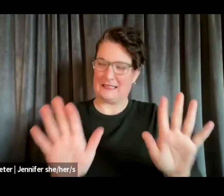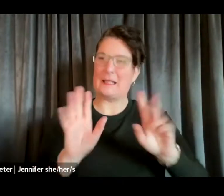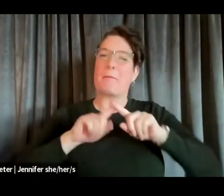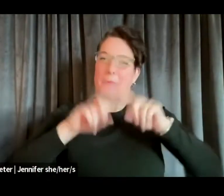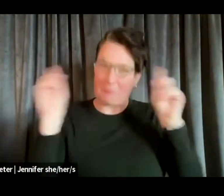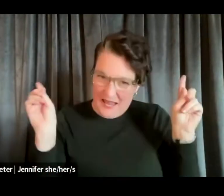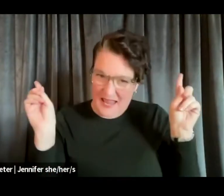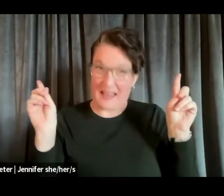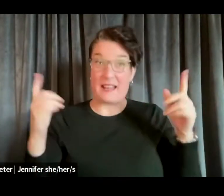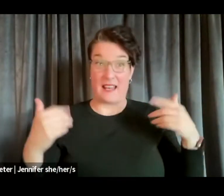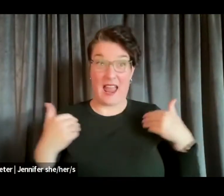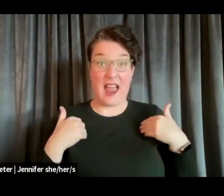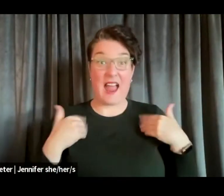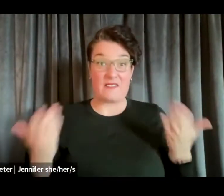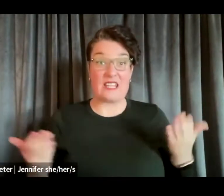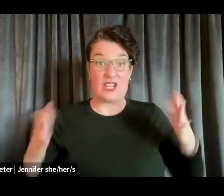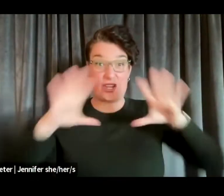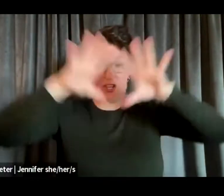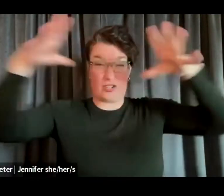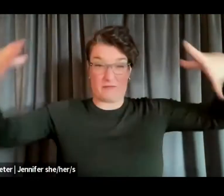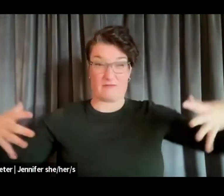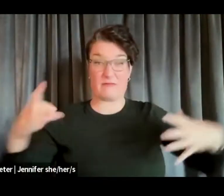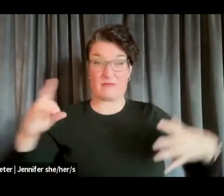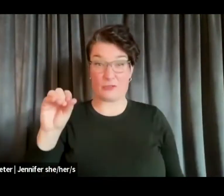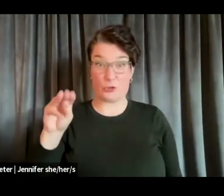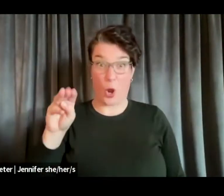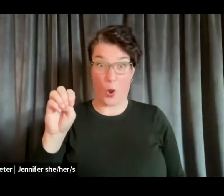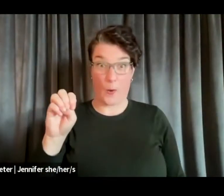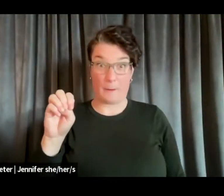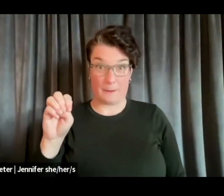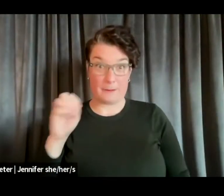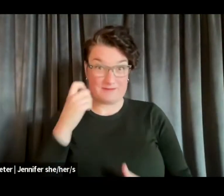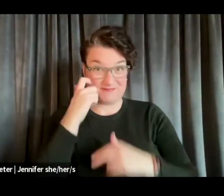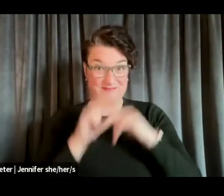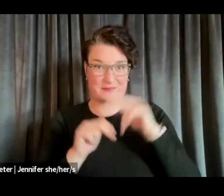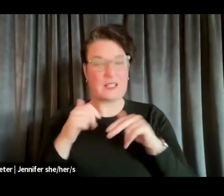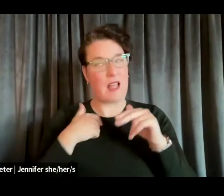this dome here that just got built and I, I foresee some Sukkot orgies in the